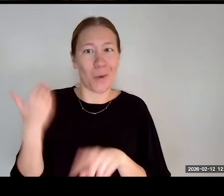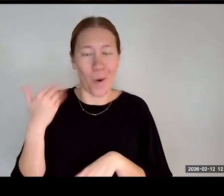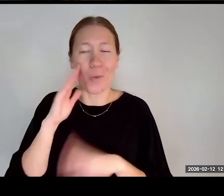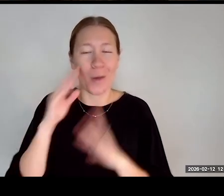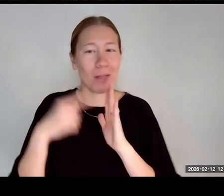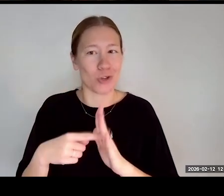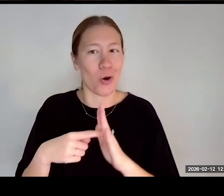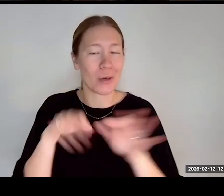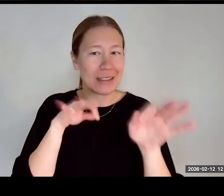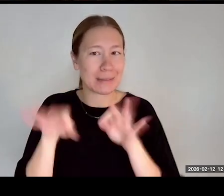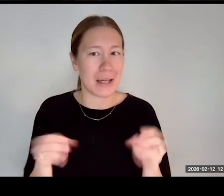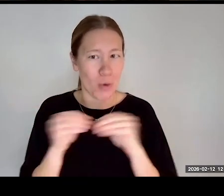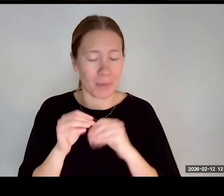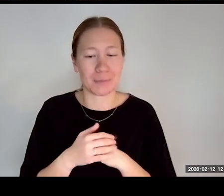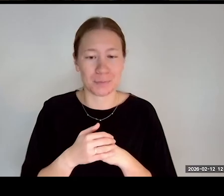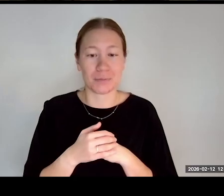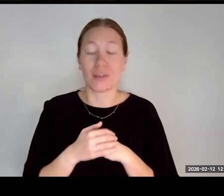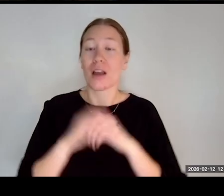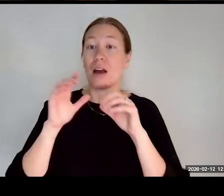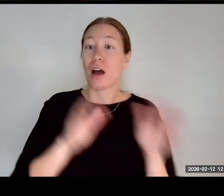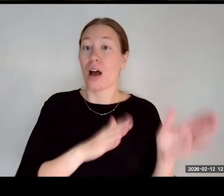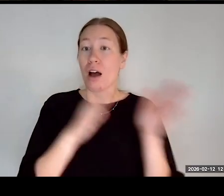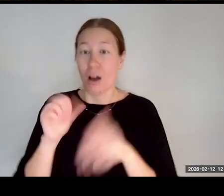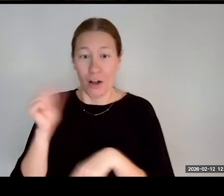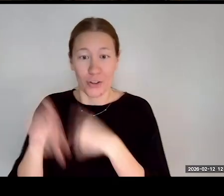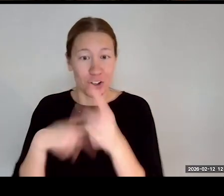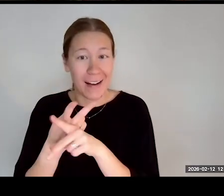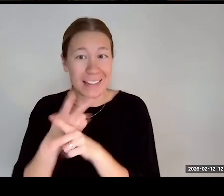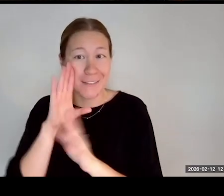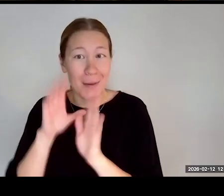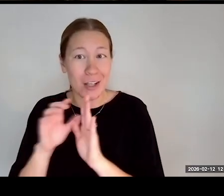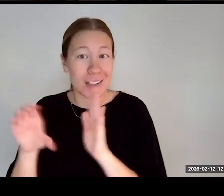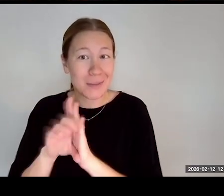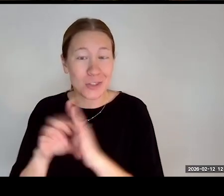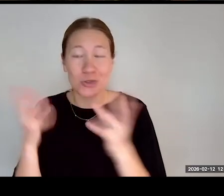There are also decorative images and these are really used for like aesthetic purposes, layouting,